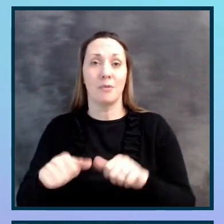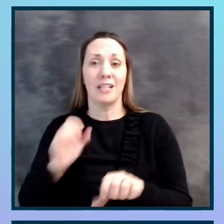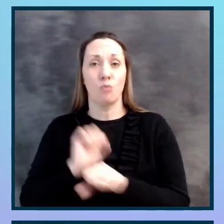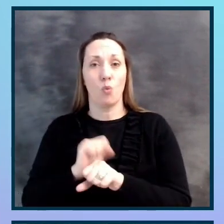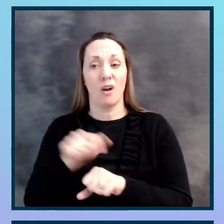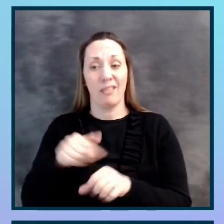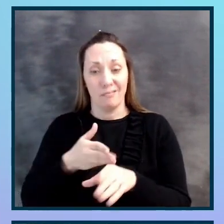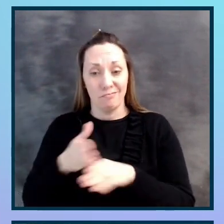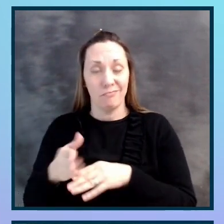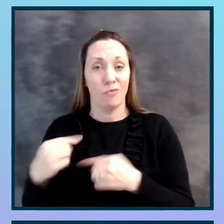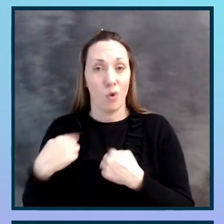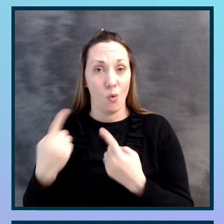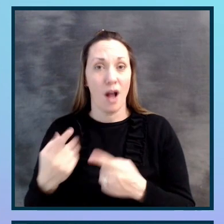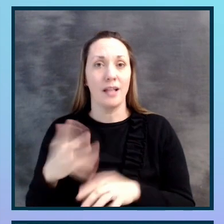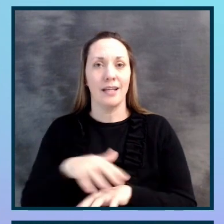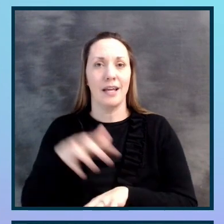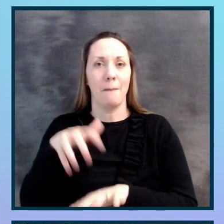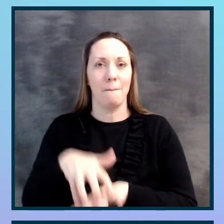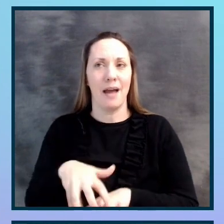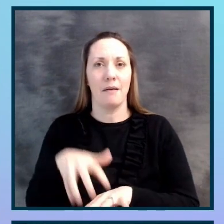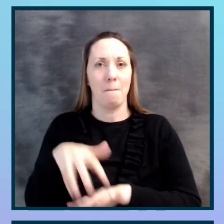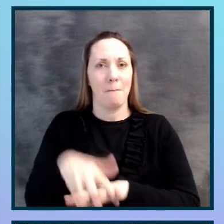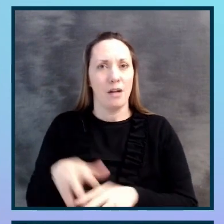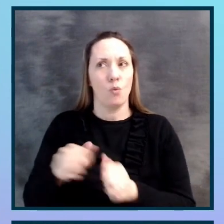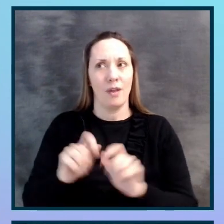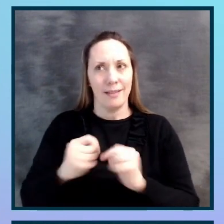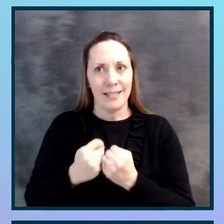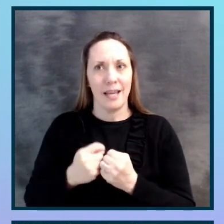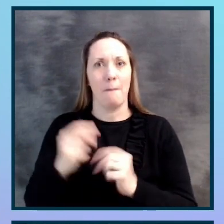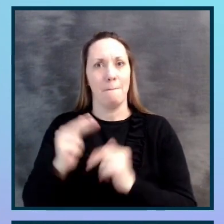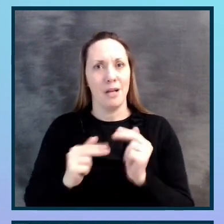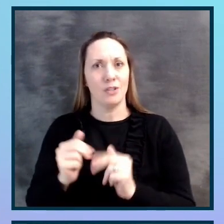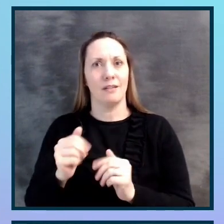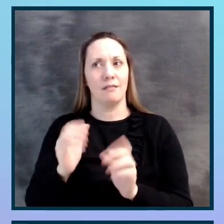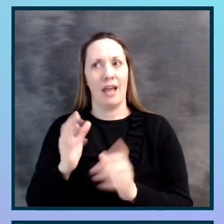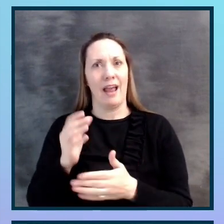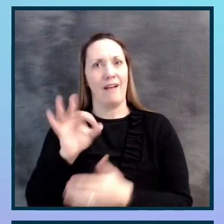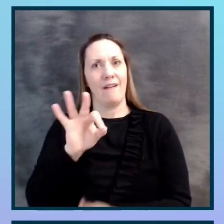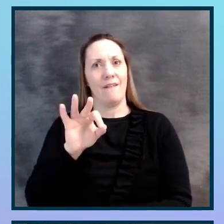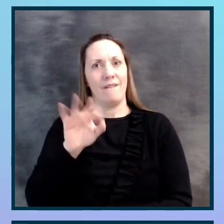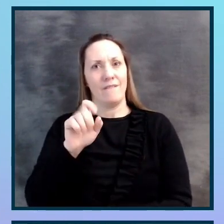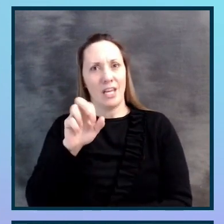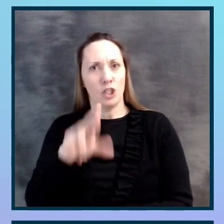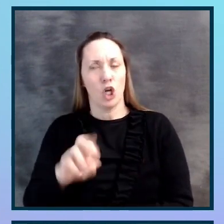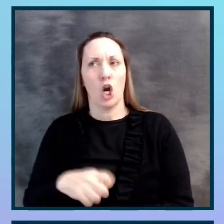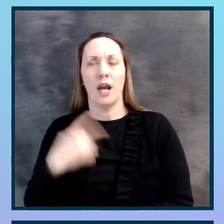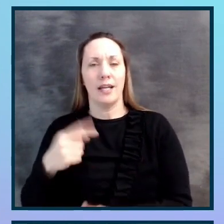He embedded with the team, building the feature and was really able to inform and influence the design process.